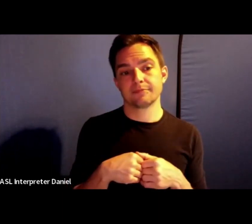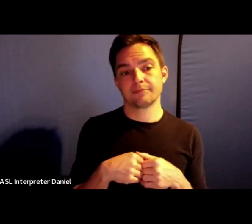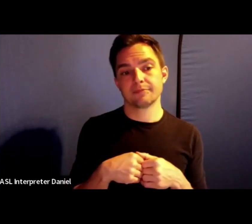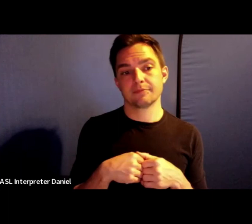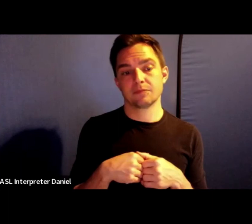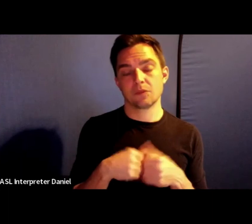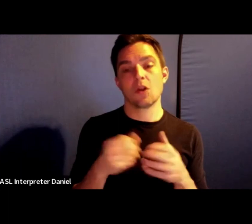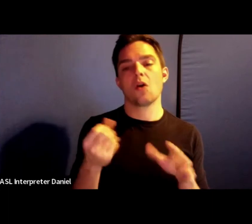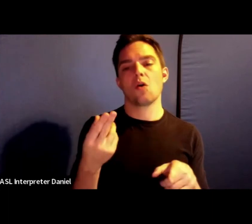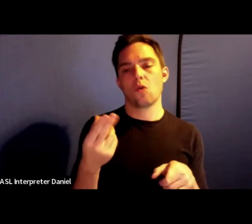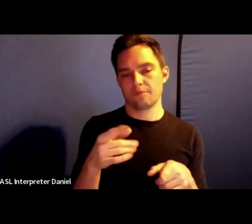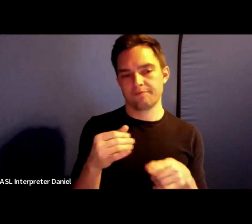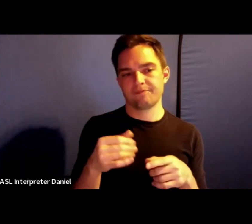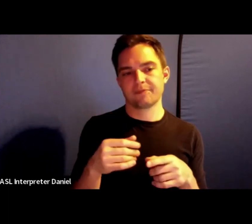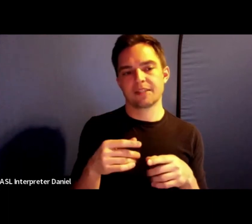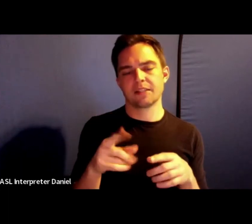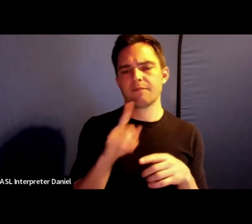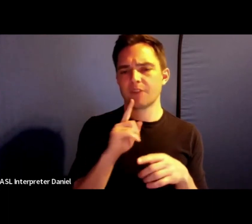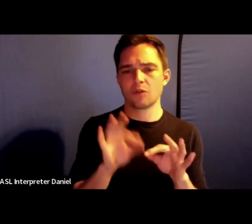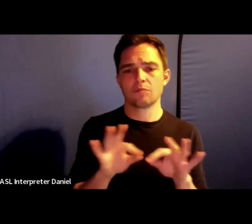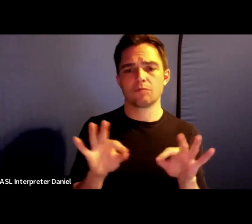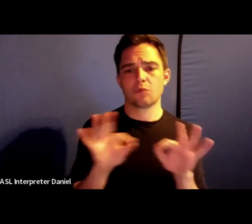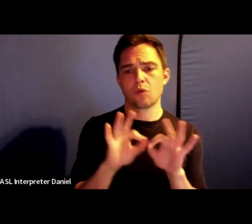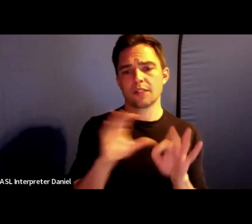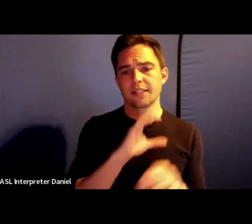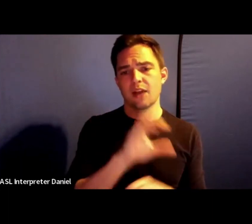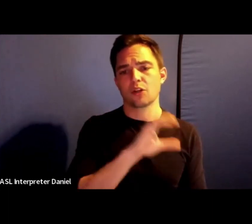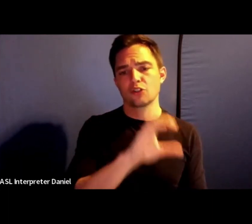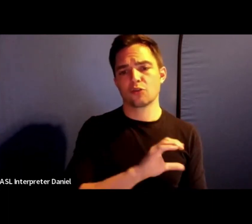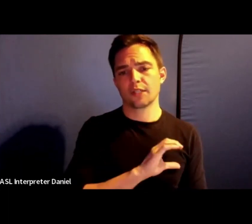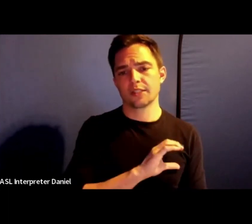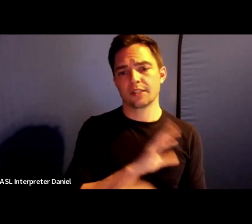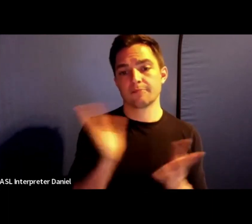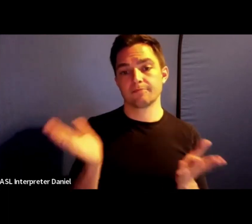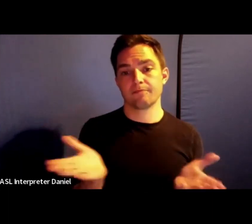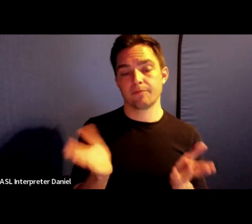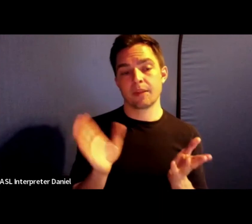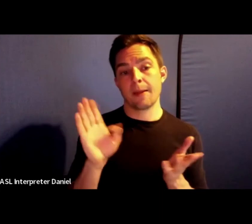Oh, the very important characteristic is being able to